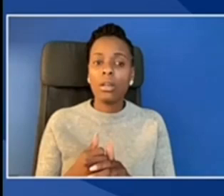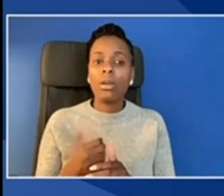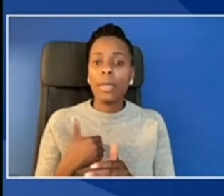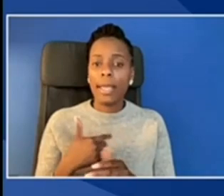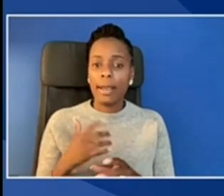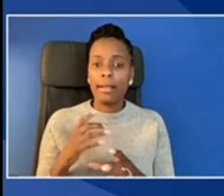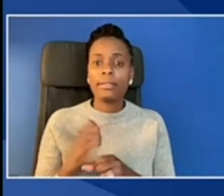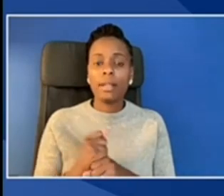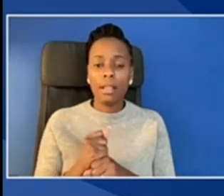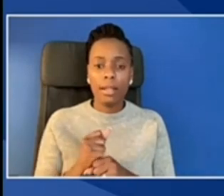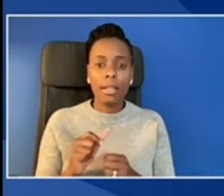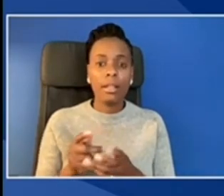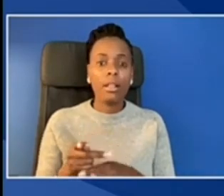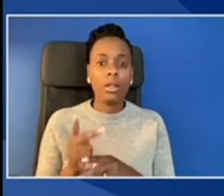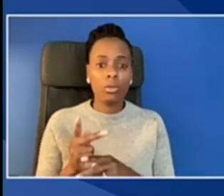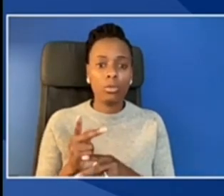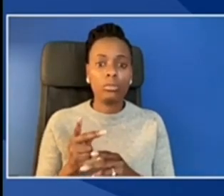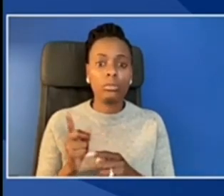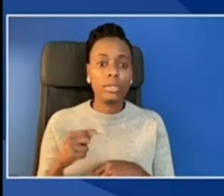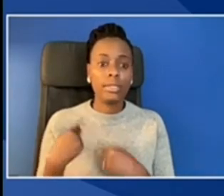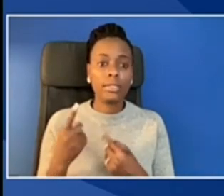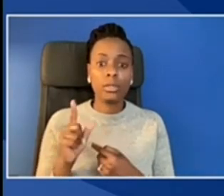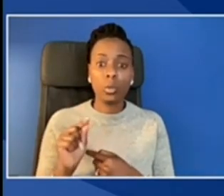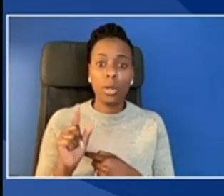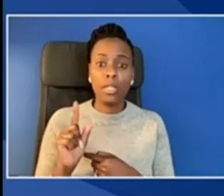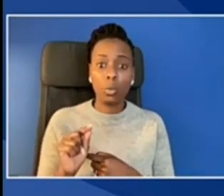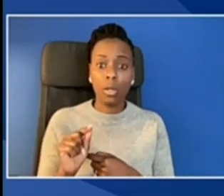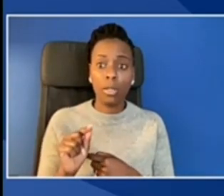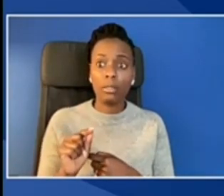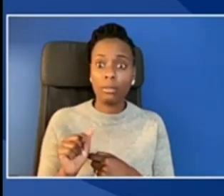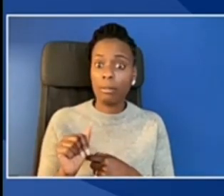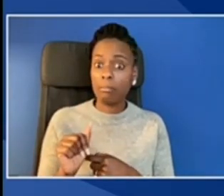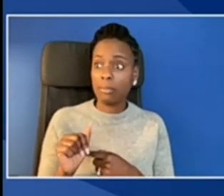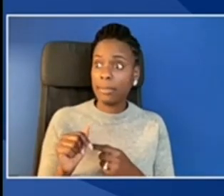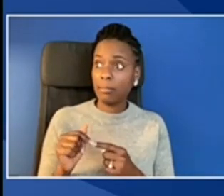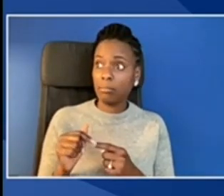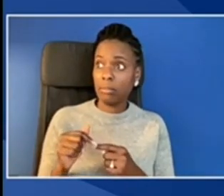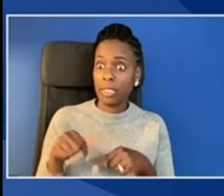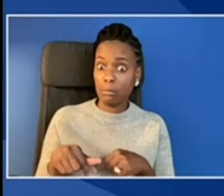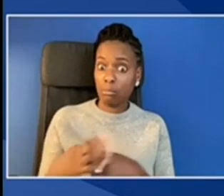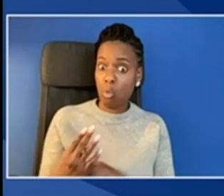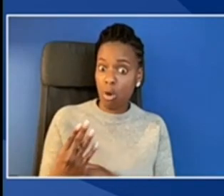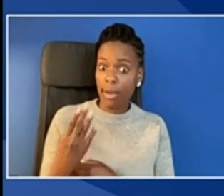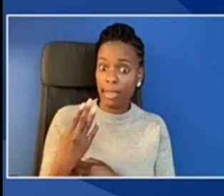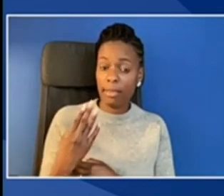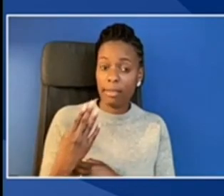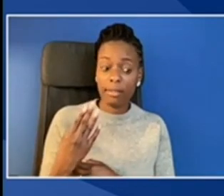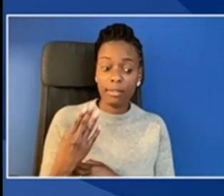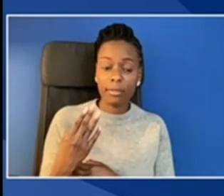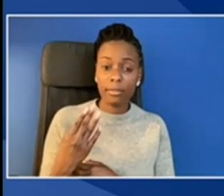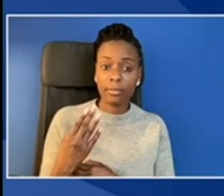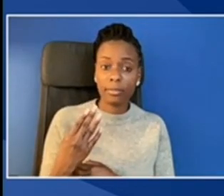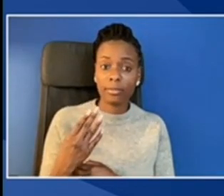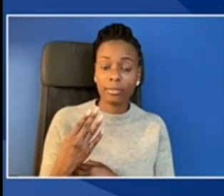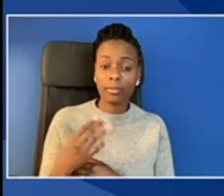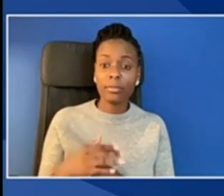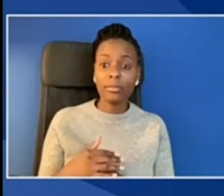As of this morning, which prior to, in